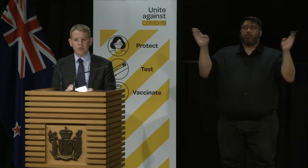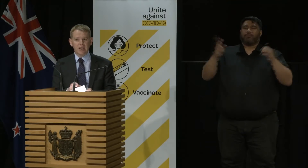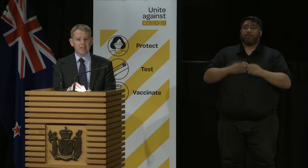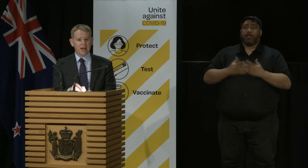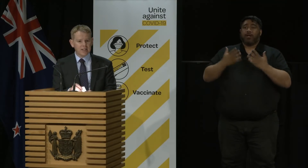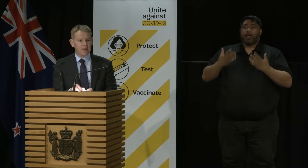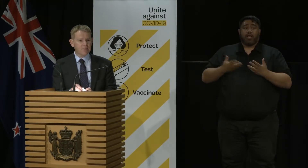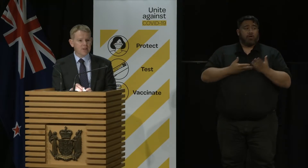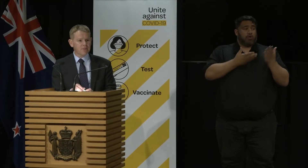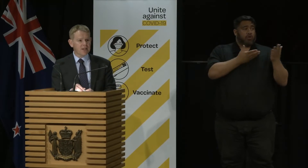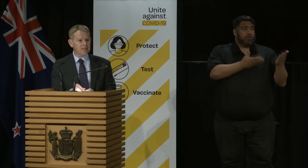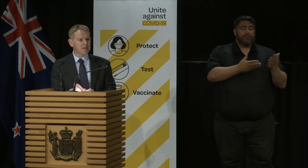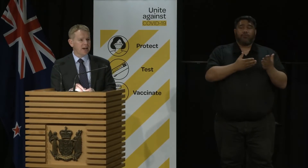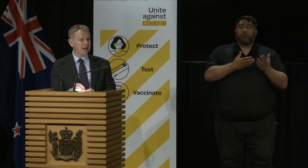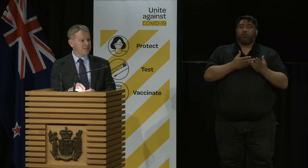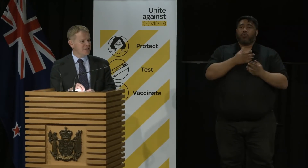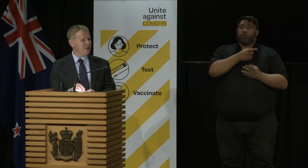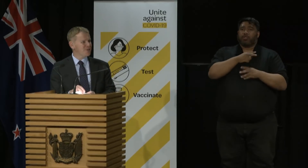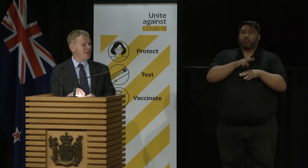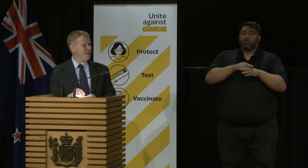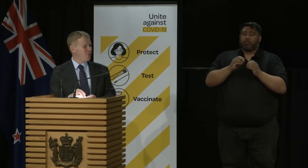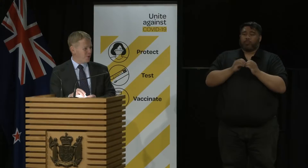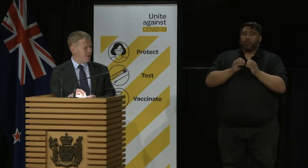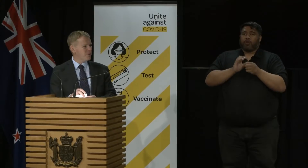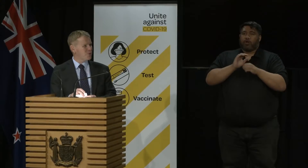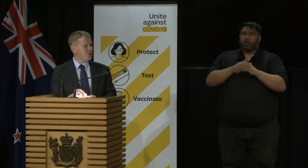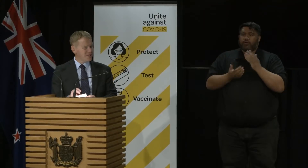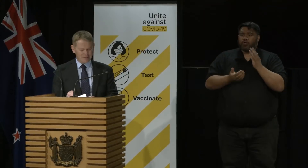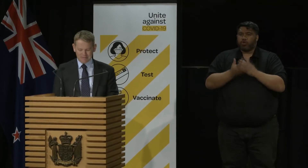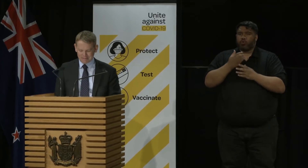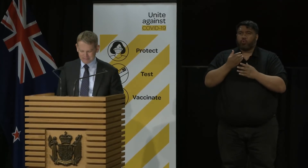borders just as we said we would and just as we have